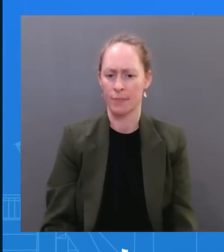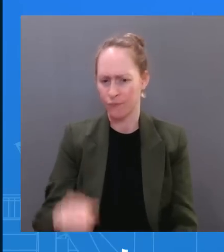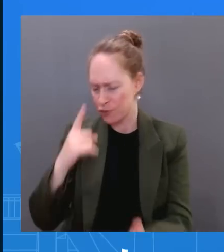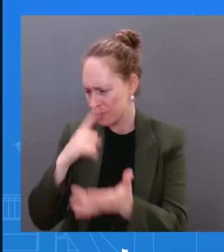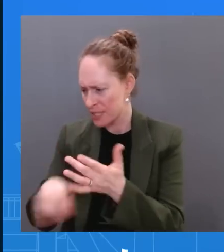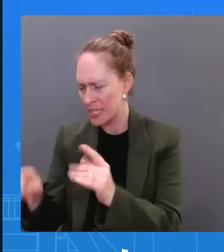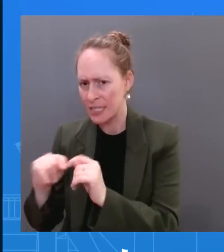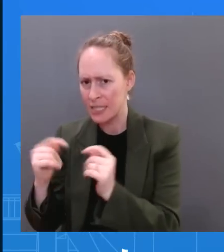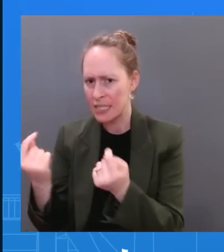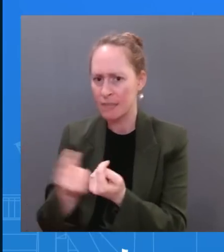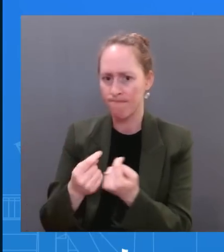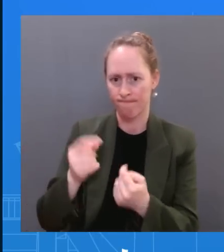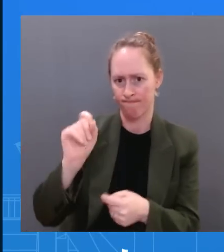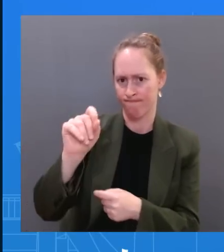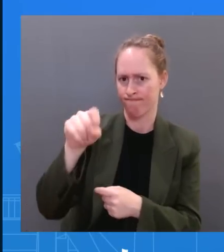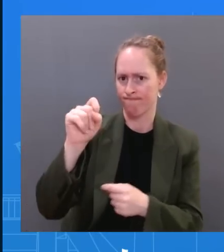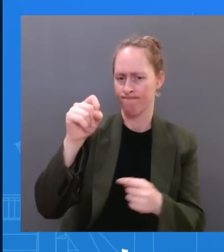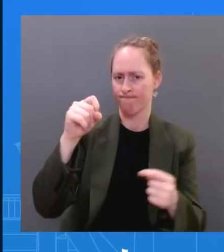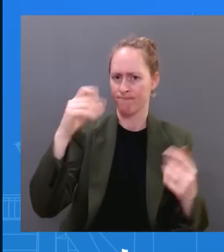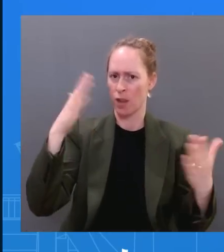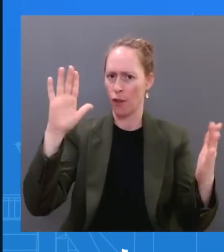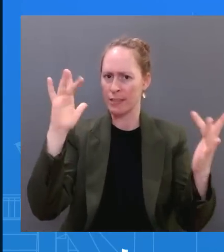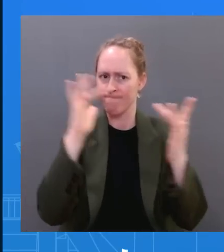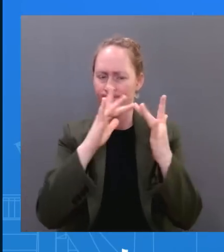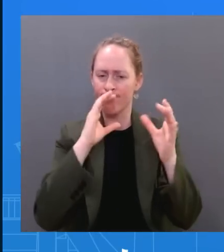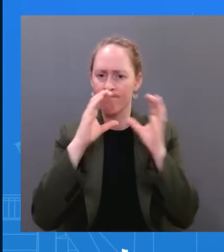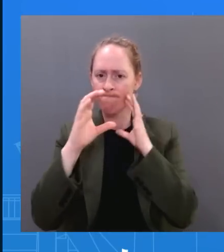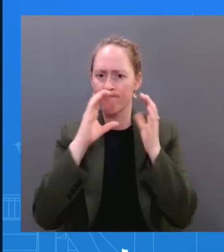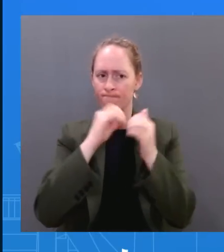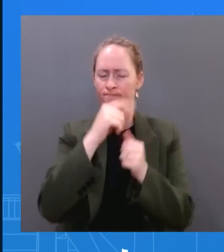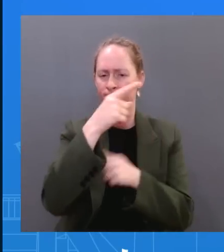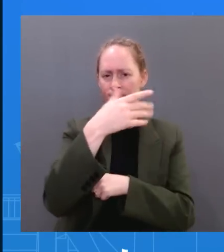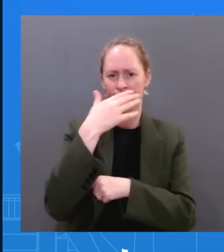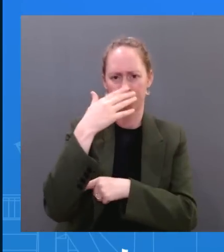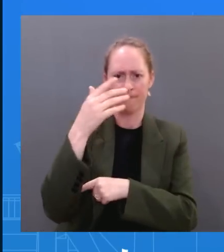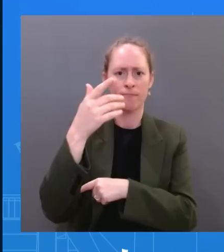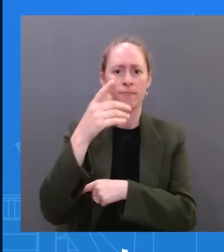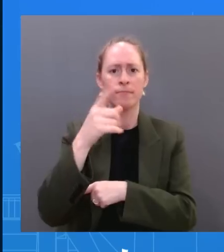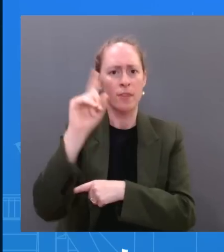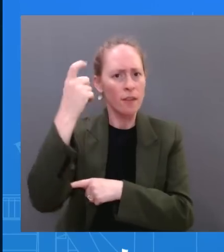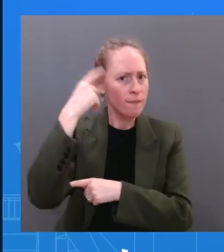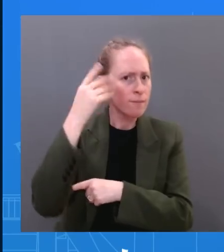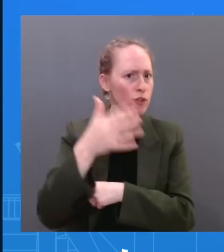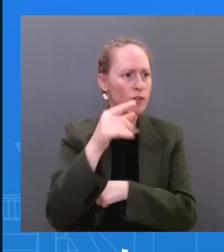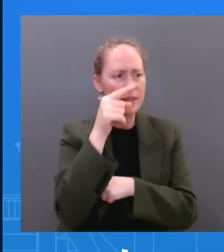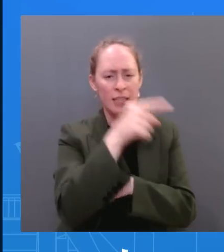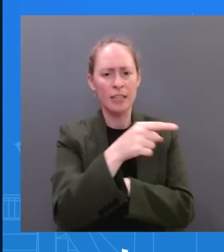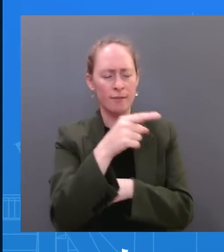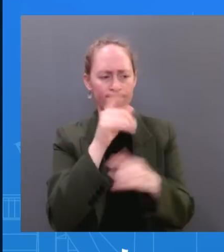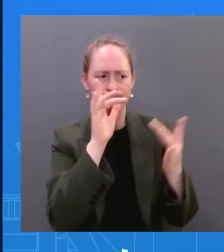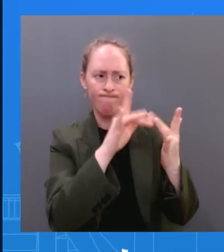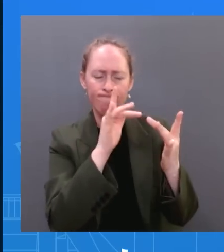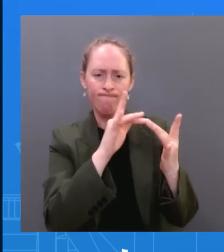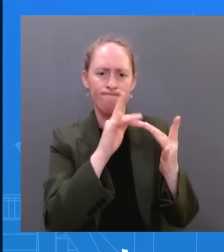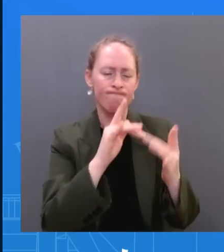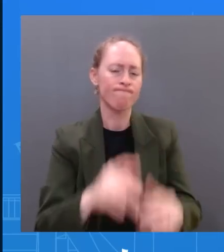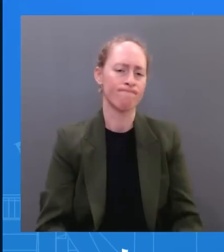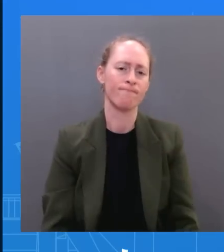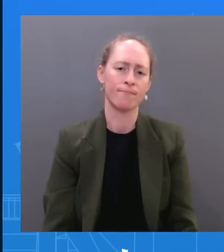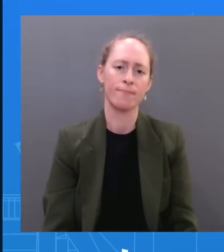with governors in the state. This is something that we do monitor and have -- have in the past worked hand-in-hand